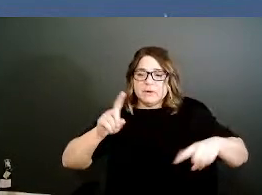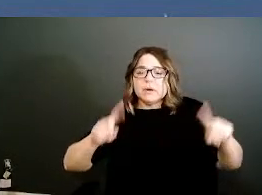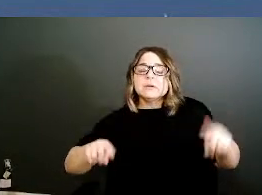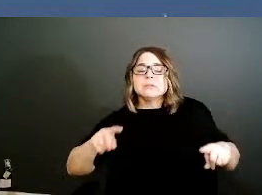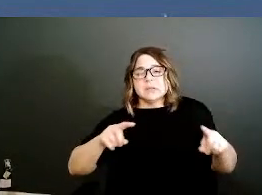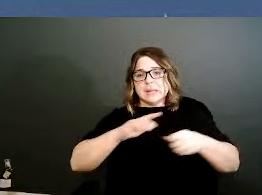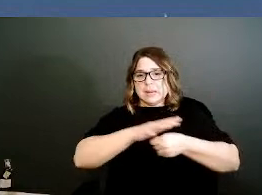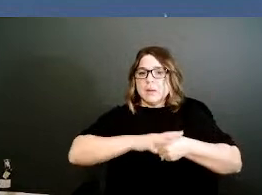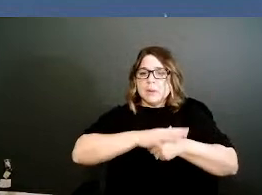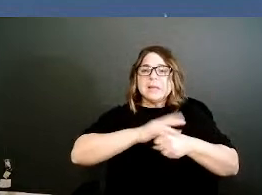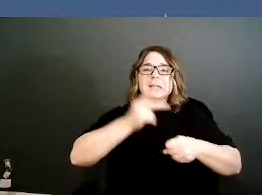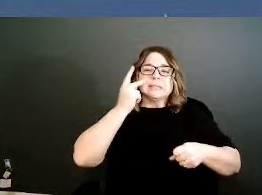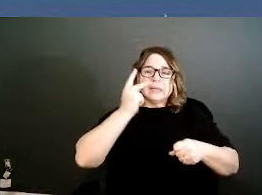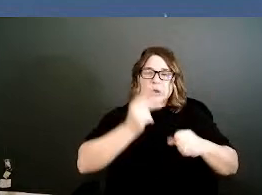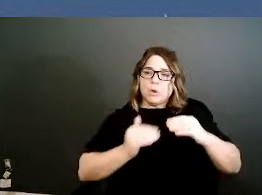ROBIN WOMSLEC COMMENTED.